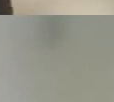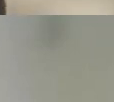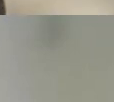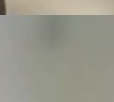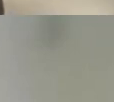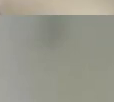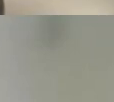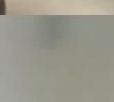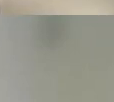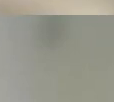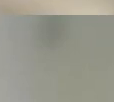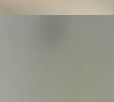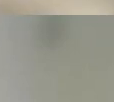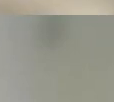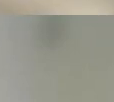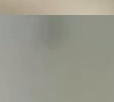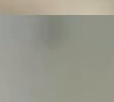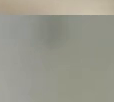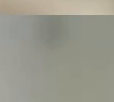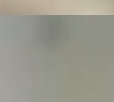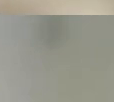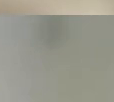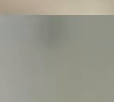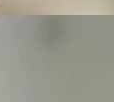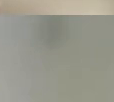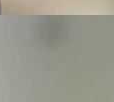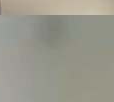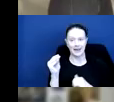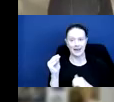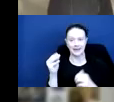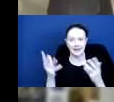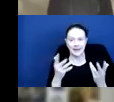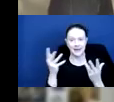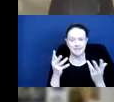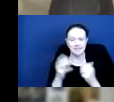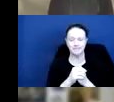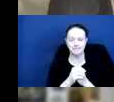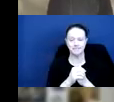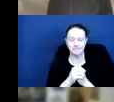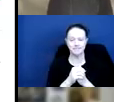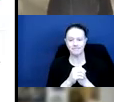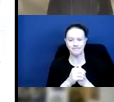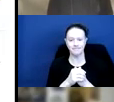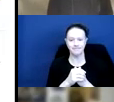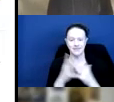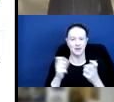and speak with you about the information